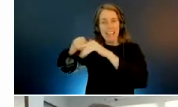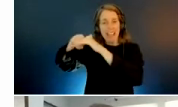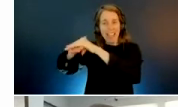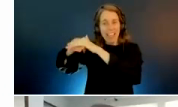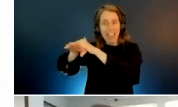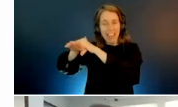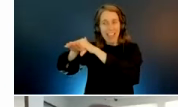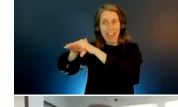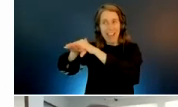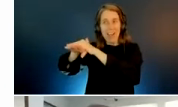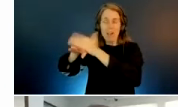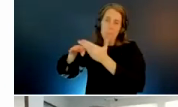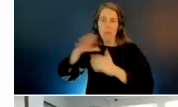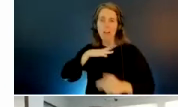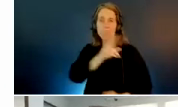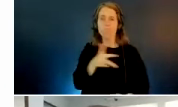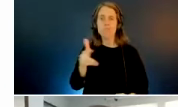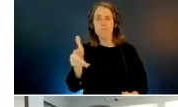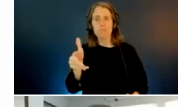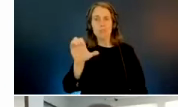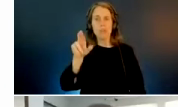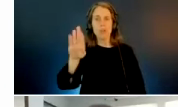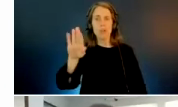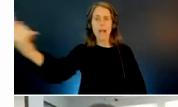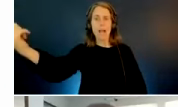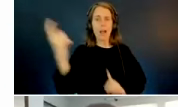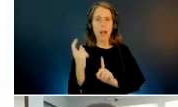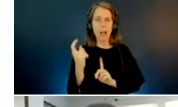advantage of curbside that is your right that is what it's there for as a person with a disability